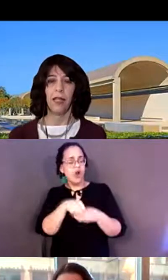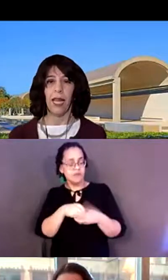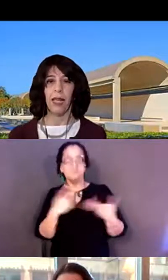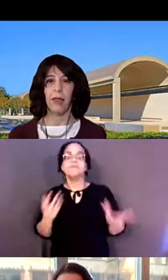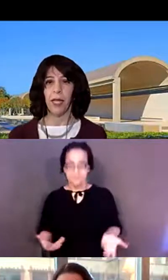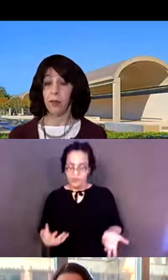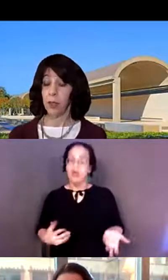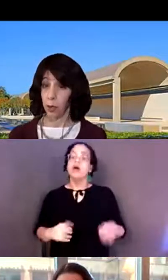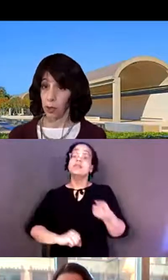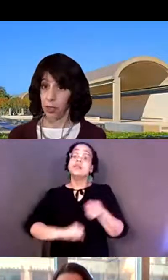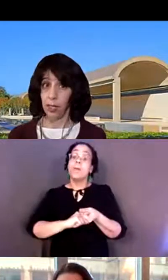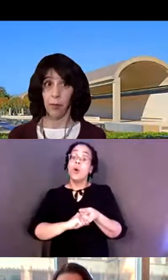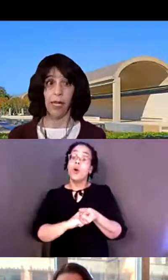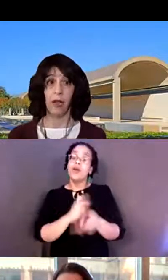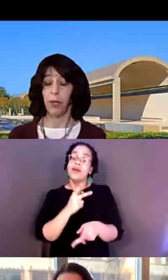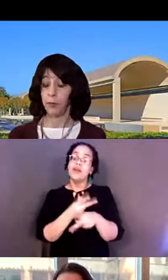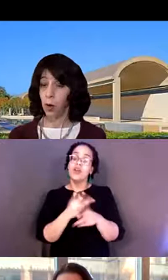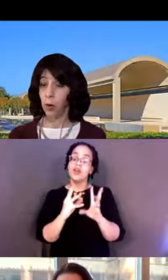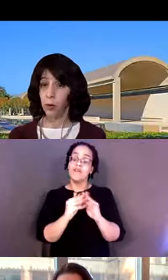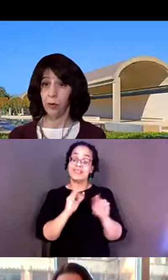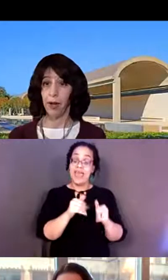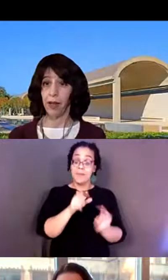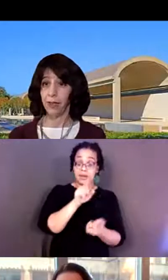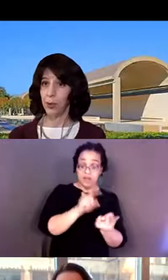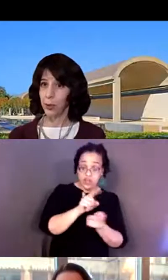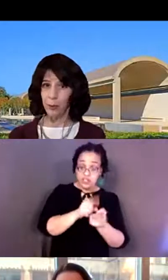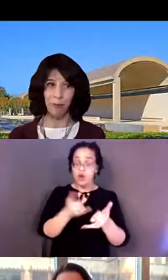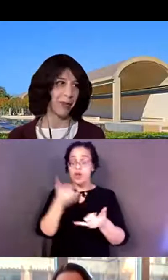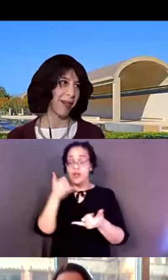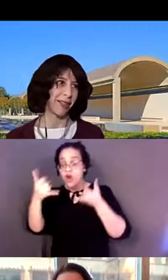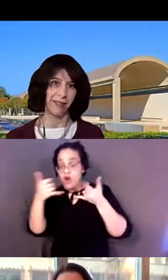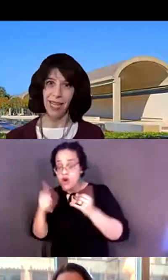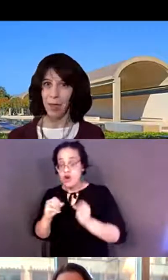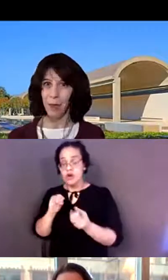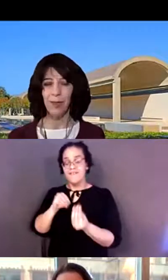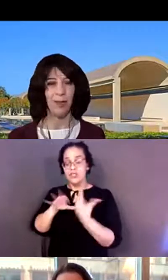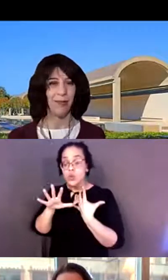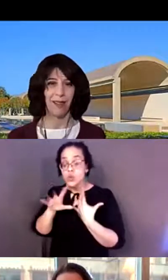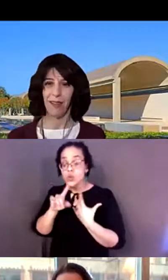can be held in person. It can be held by